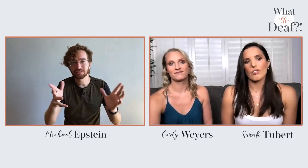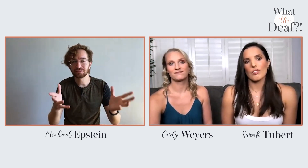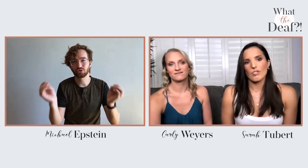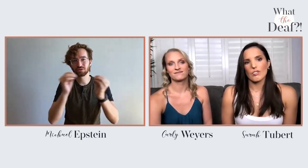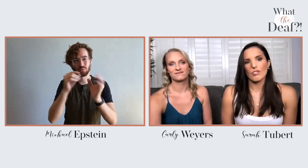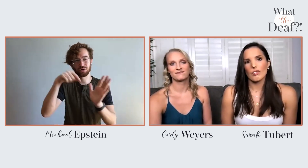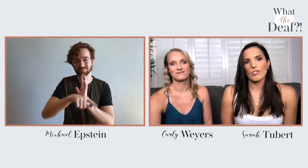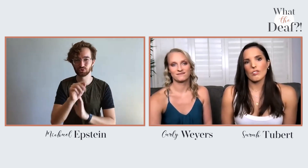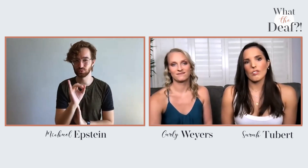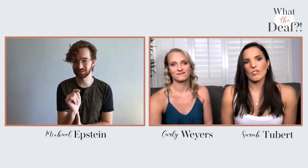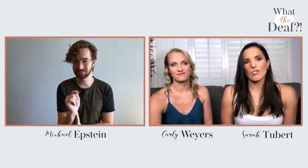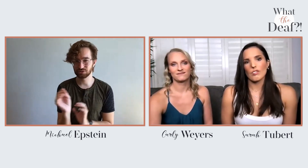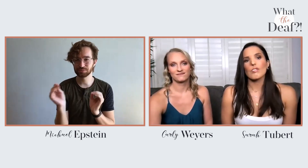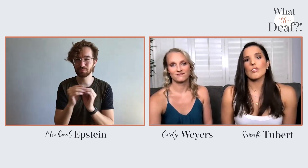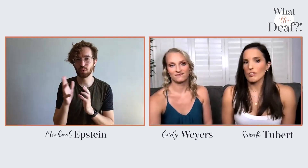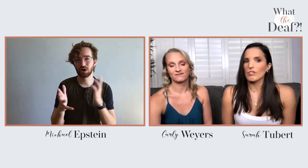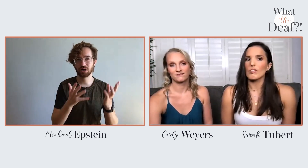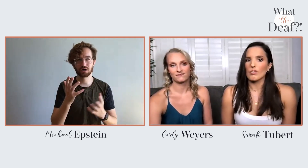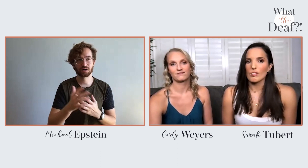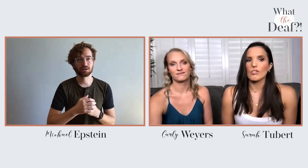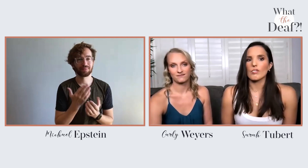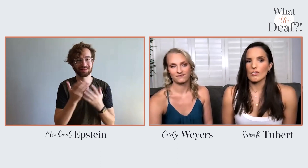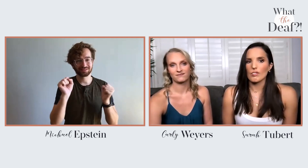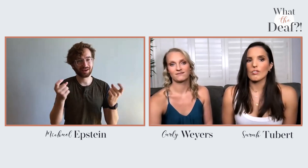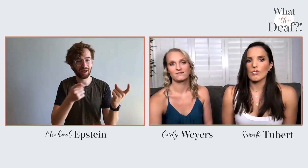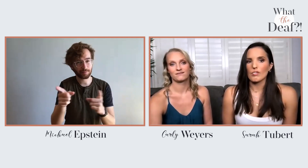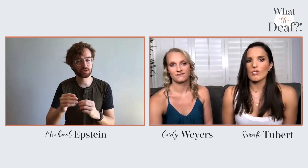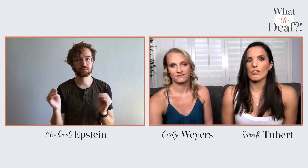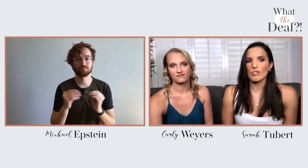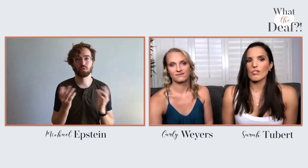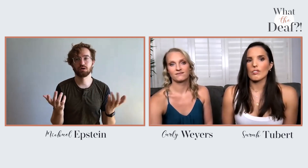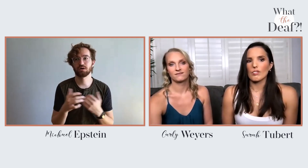but there's so much more depth to this conversation. There are so many things that should be happening,